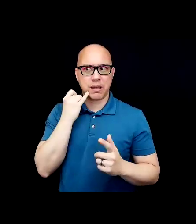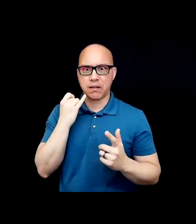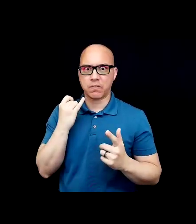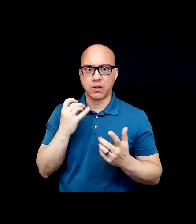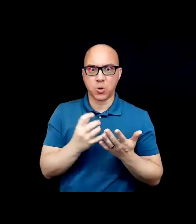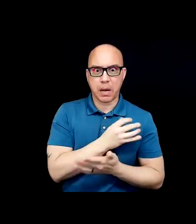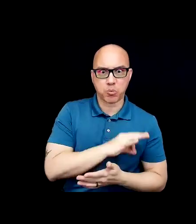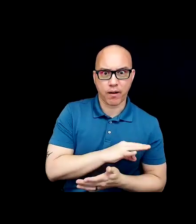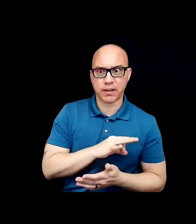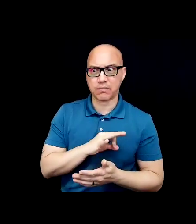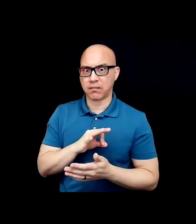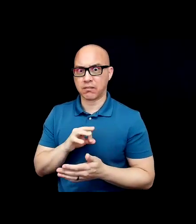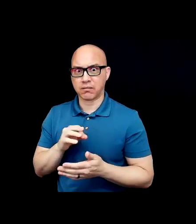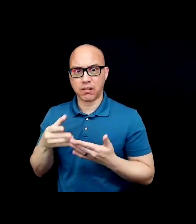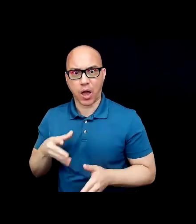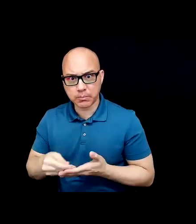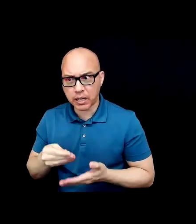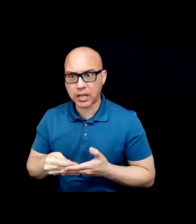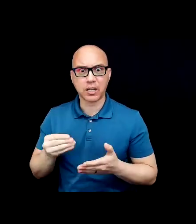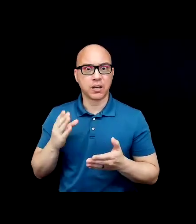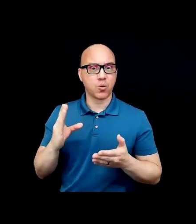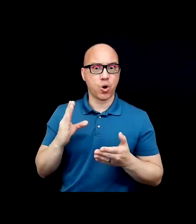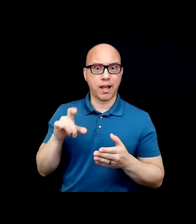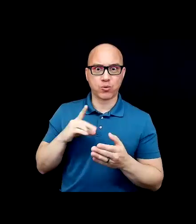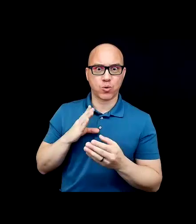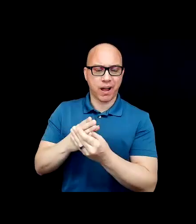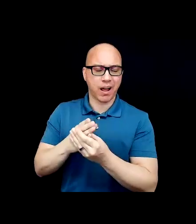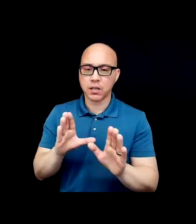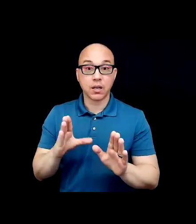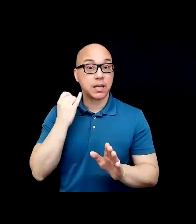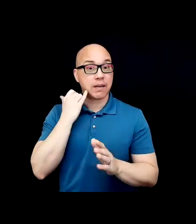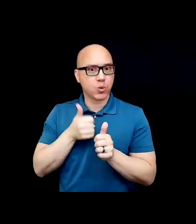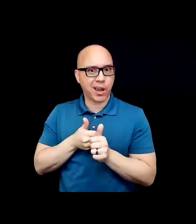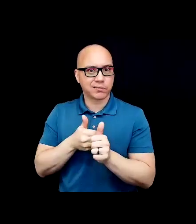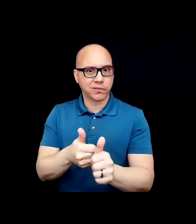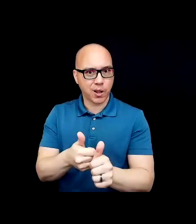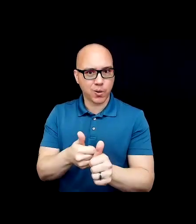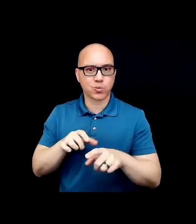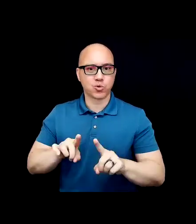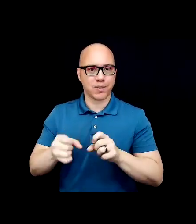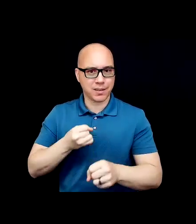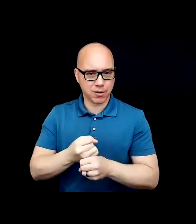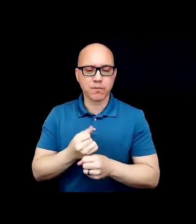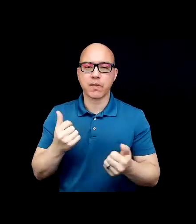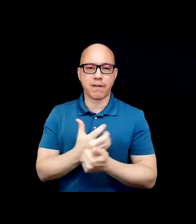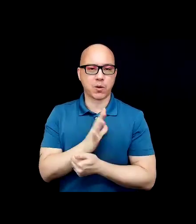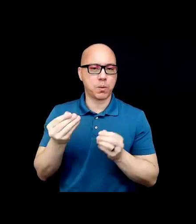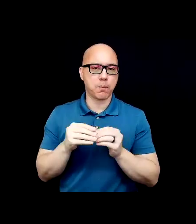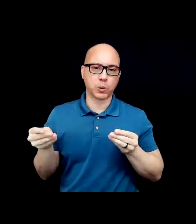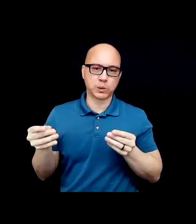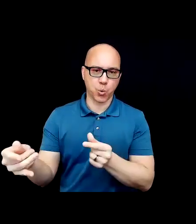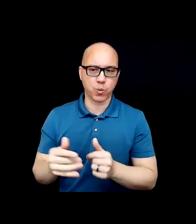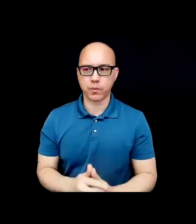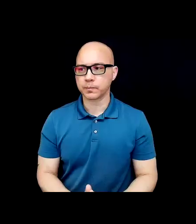But if you stay on top of this throughout the year, you will make out a whole lot better.